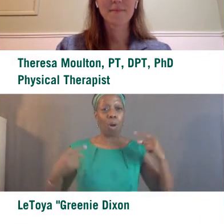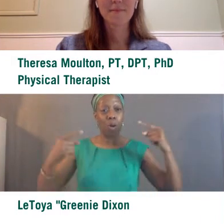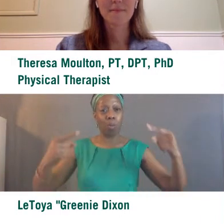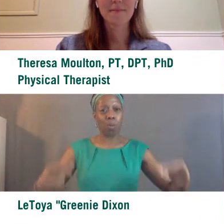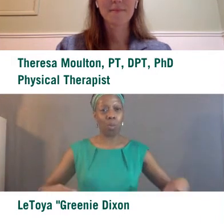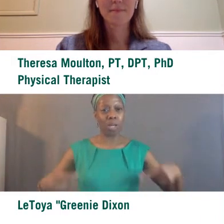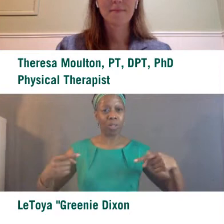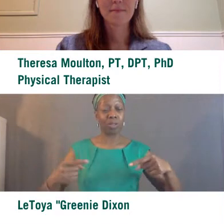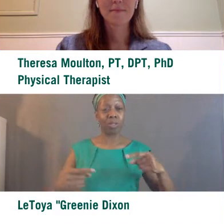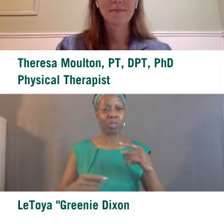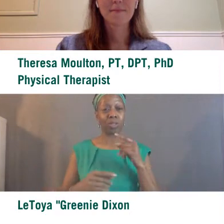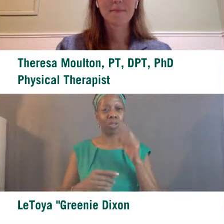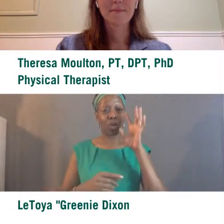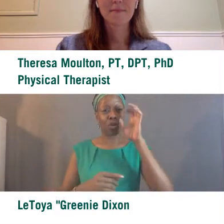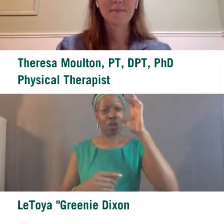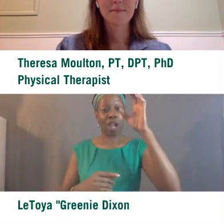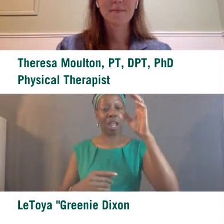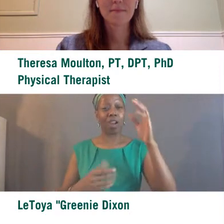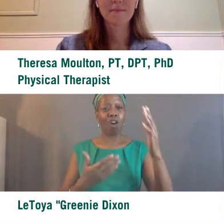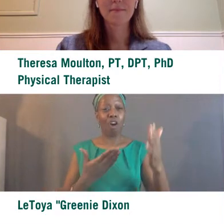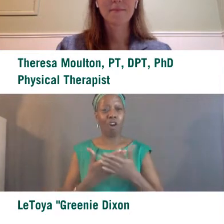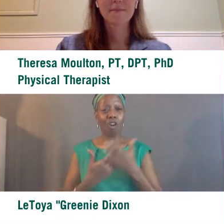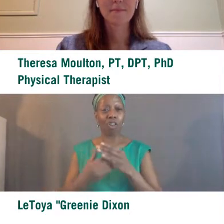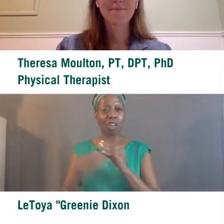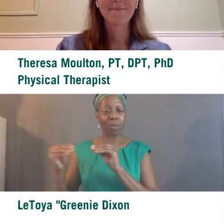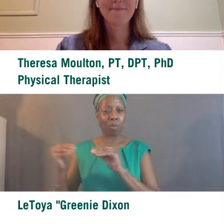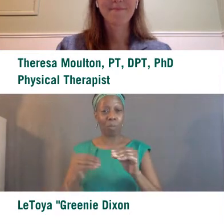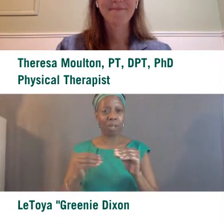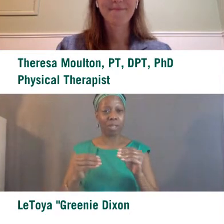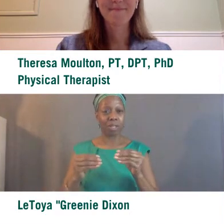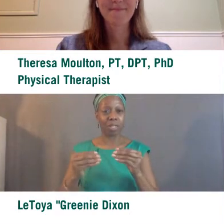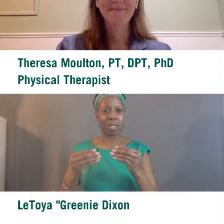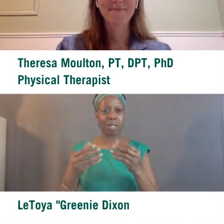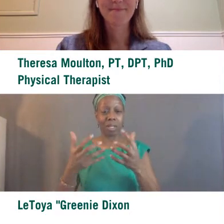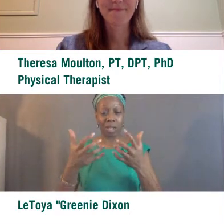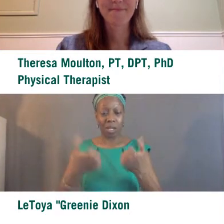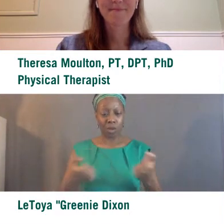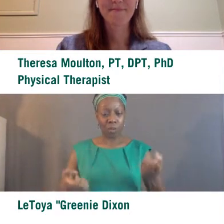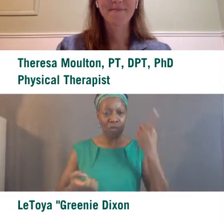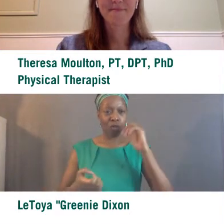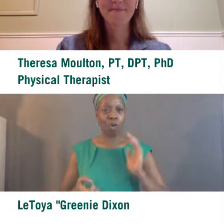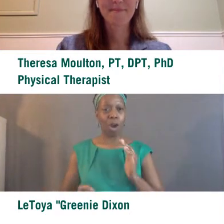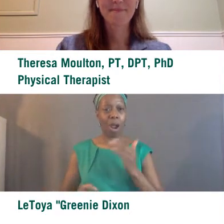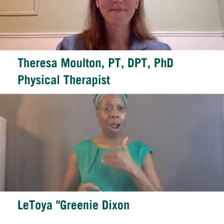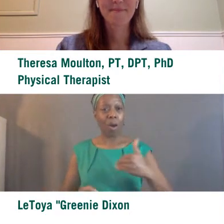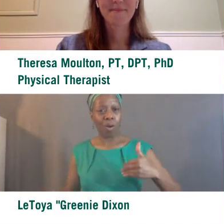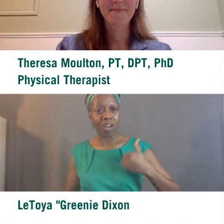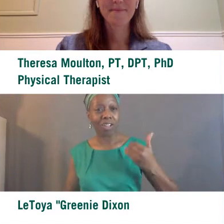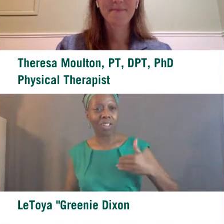for some of our youngest patients two and three-year-olds. Which is maybe a fun thing to do in your home. Maybe not.